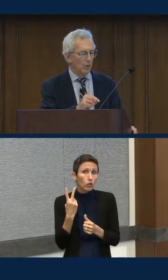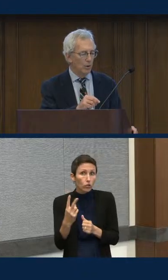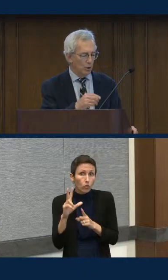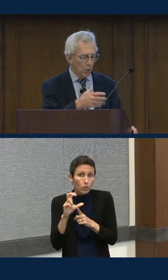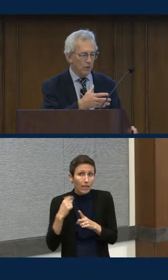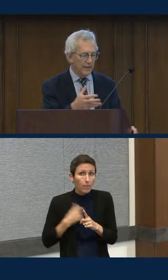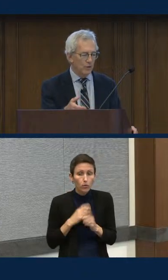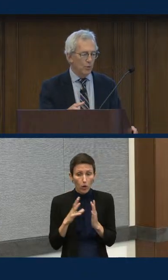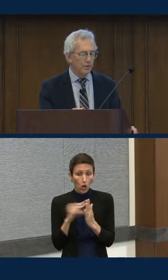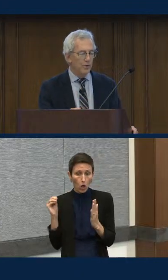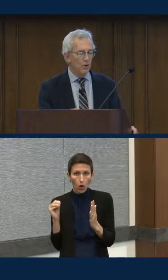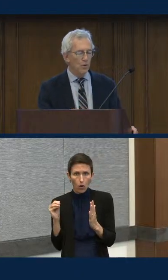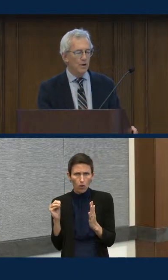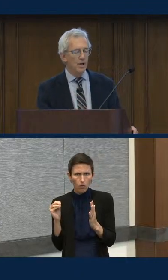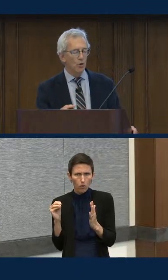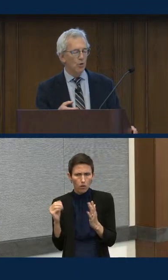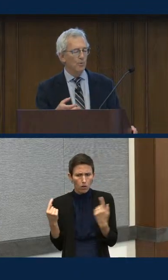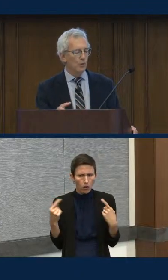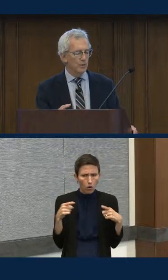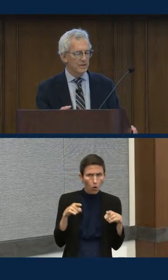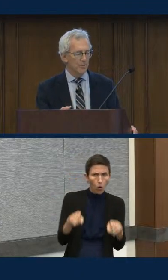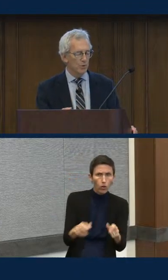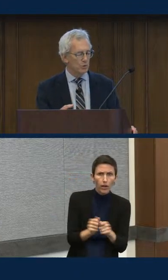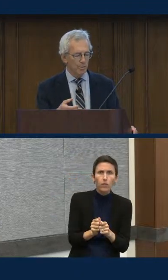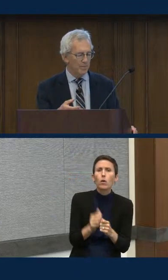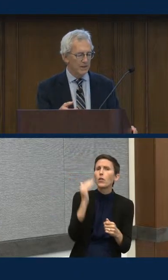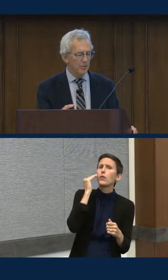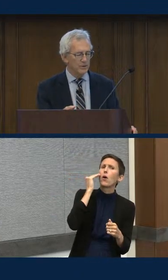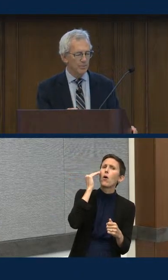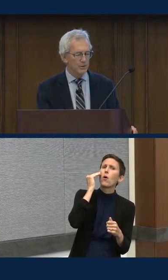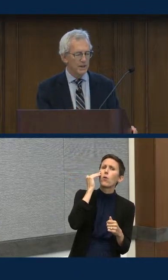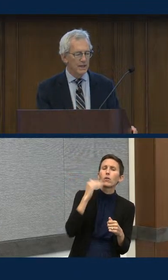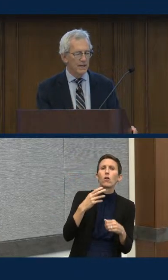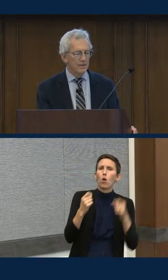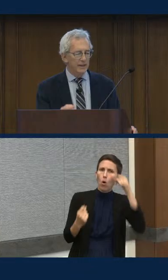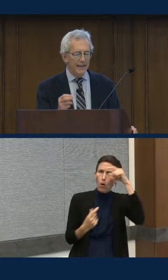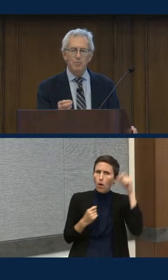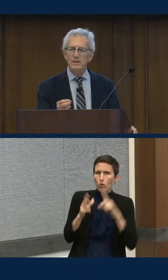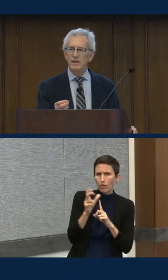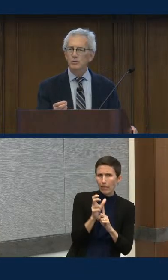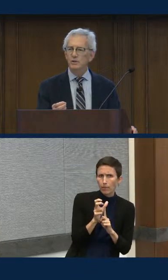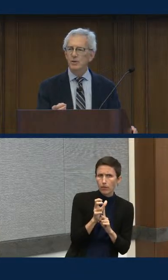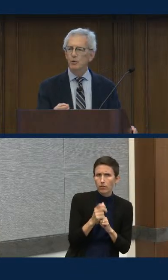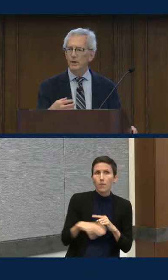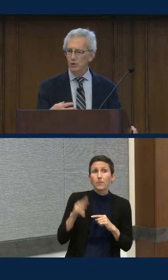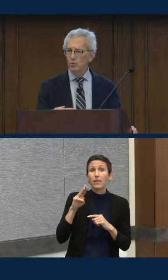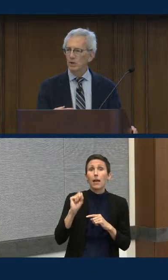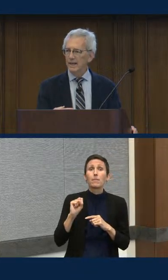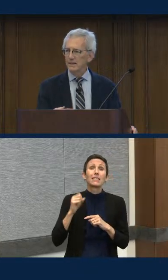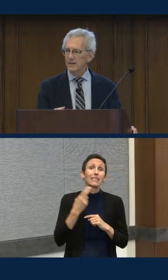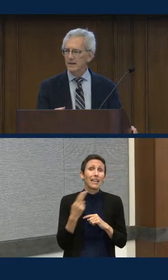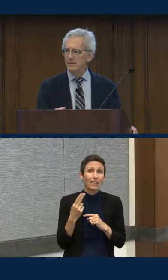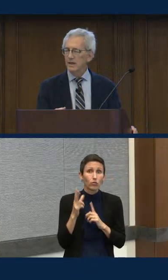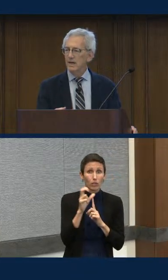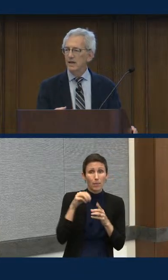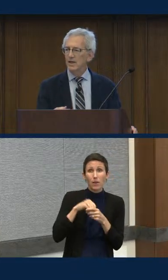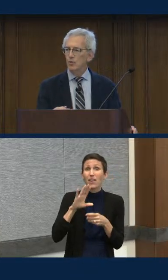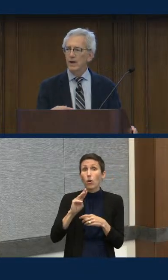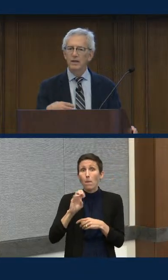correlated with known hormone